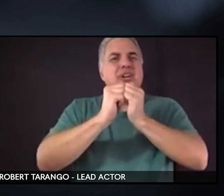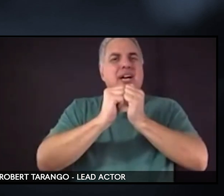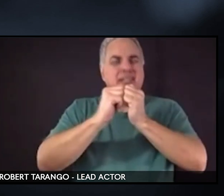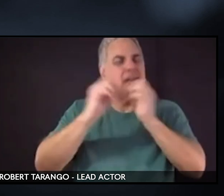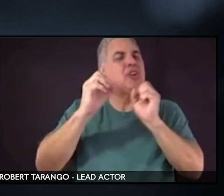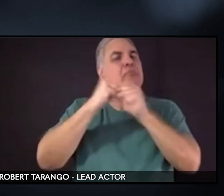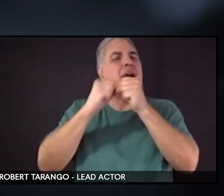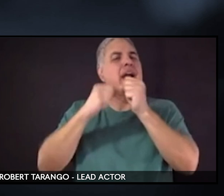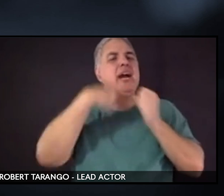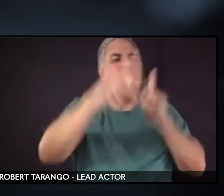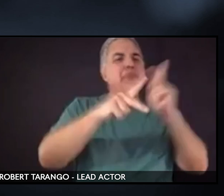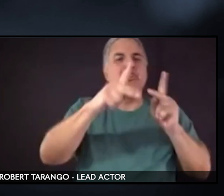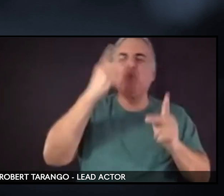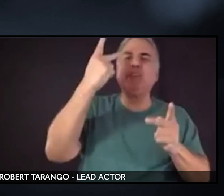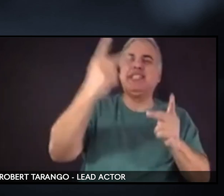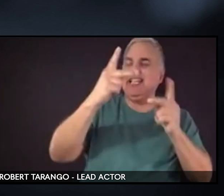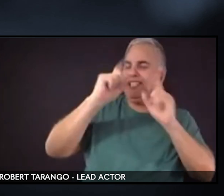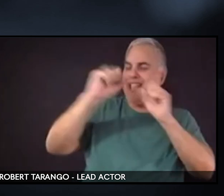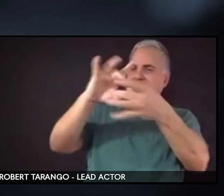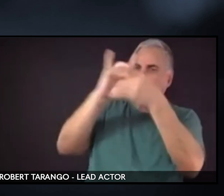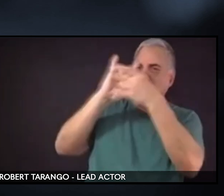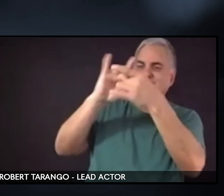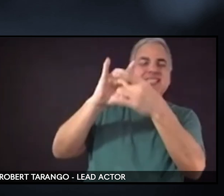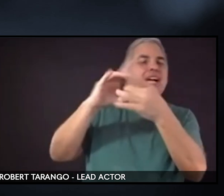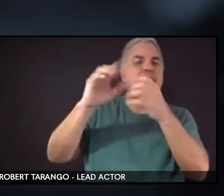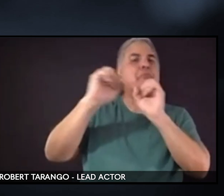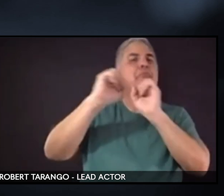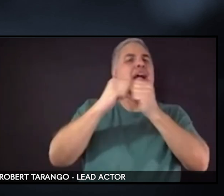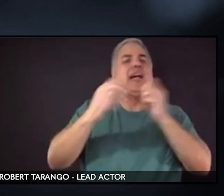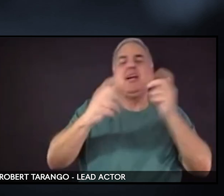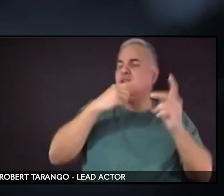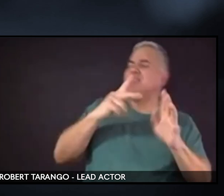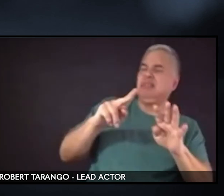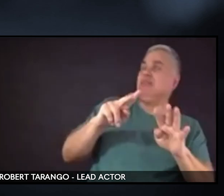DeafBlind person or even a deaf person. When you think about communication and